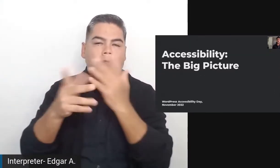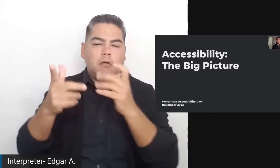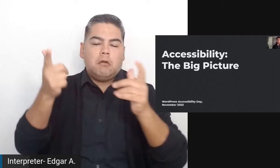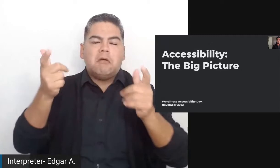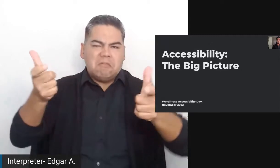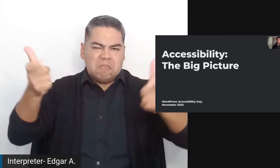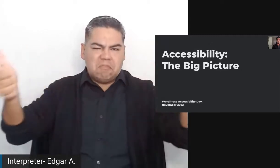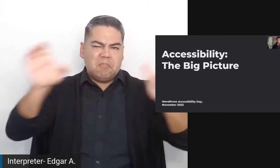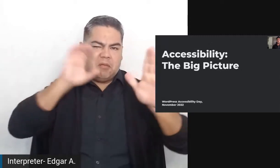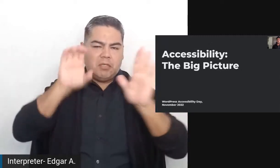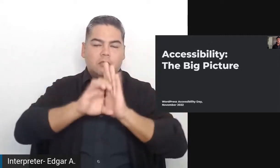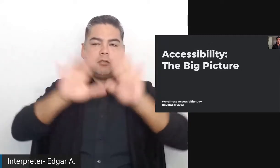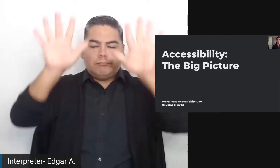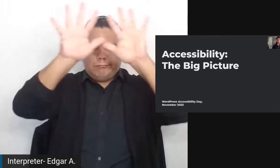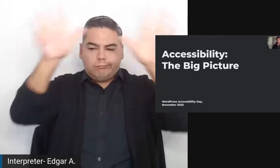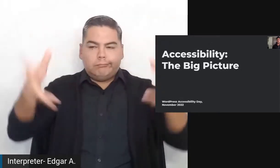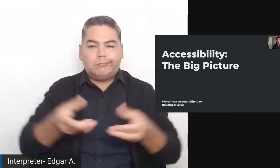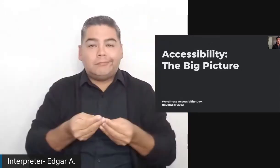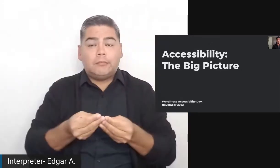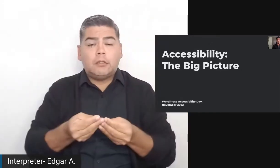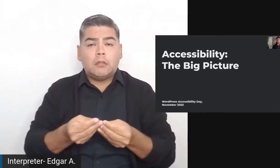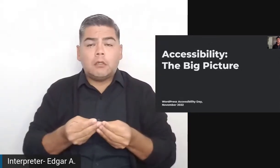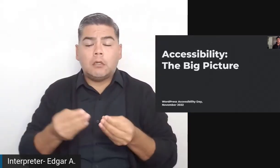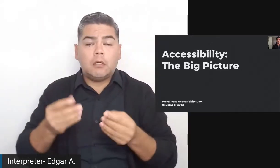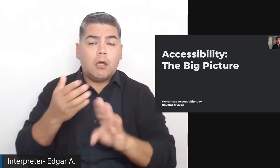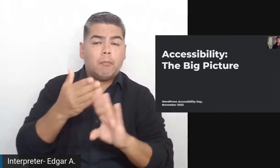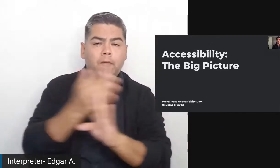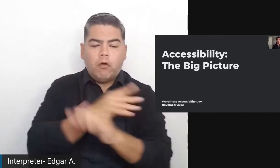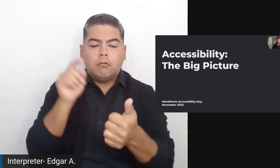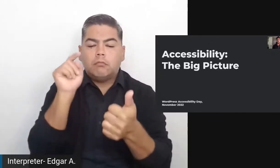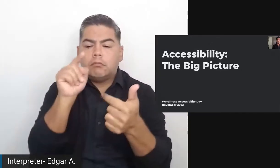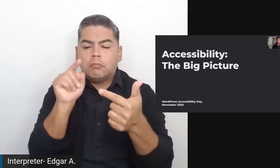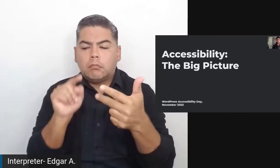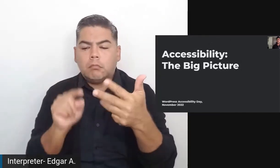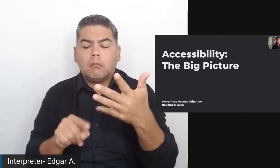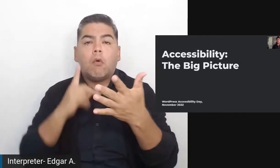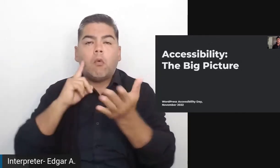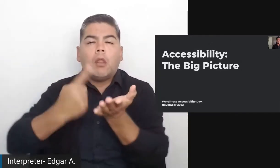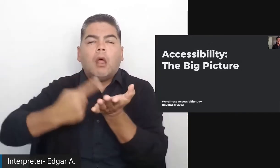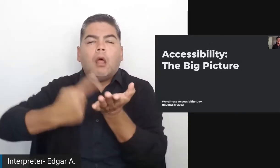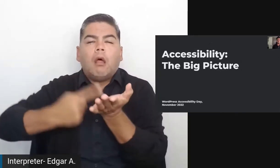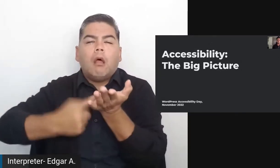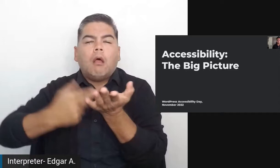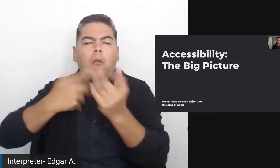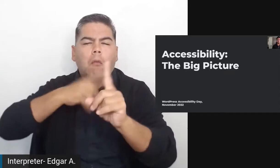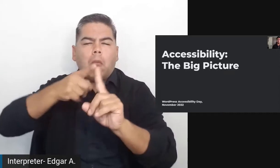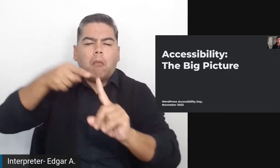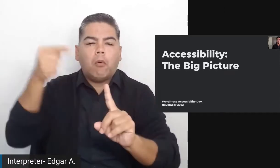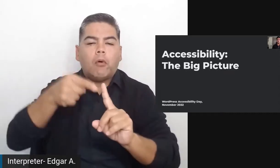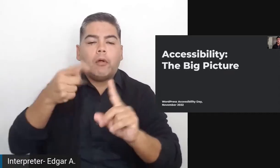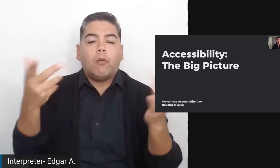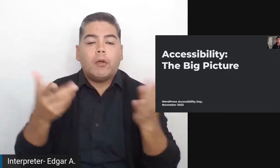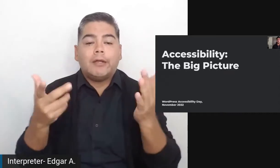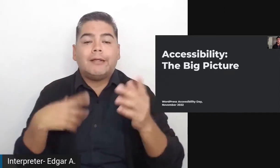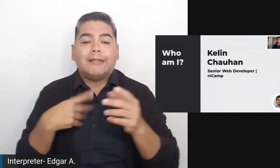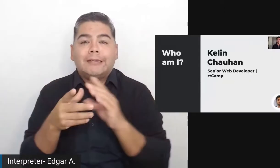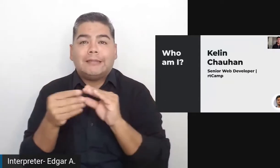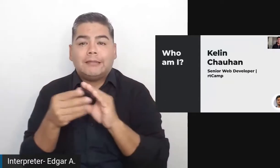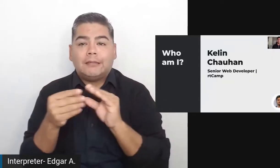And before we talk about the things we are discussion in this talk, let's talk a little bit about who am I.